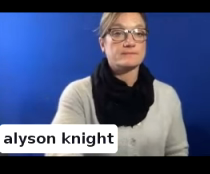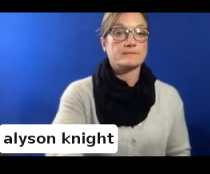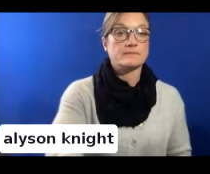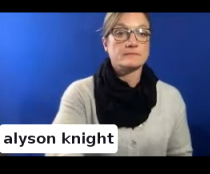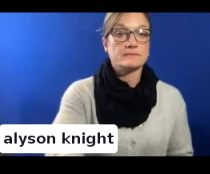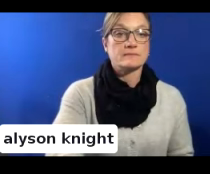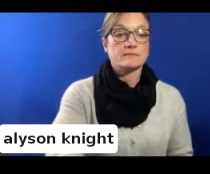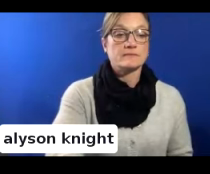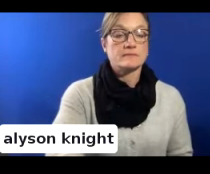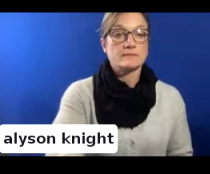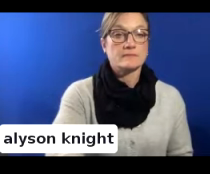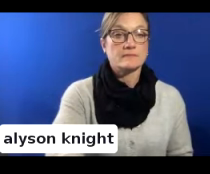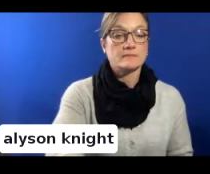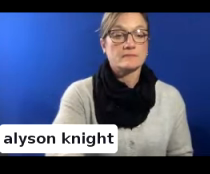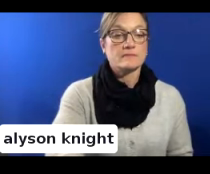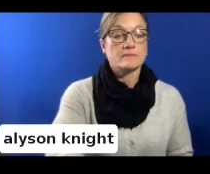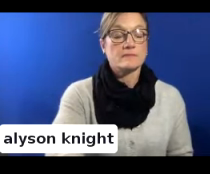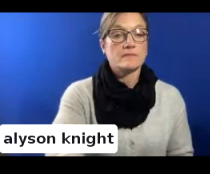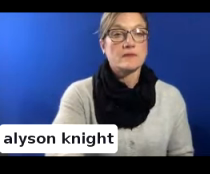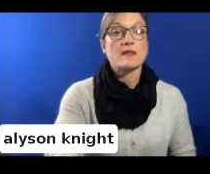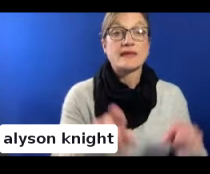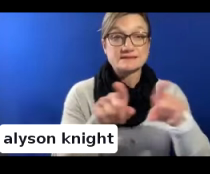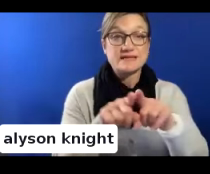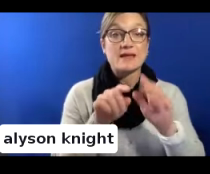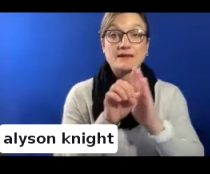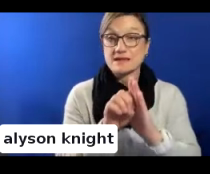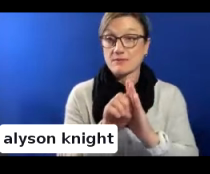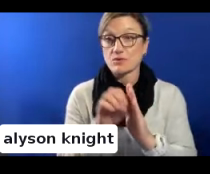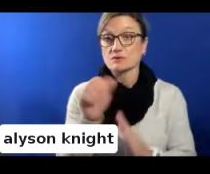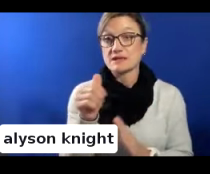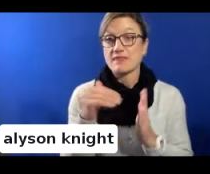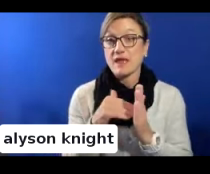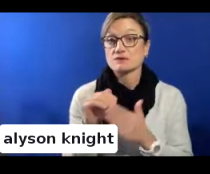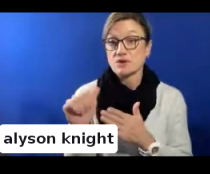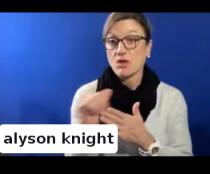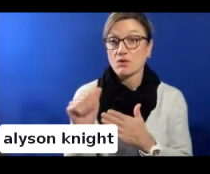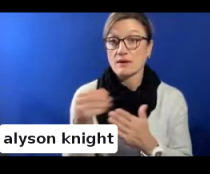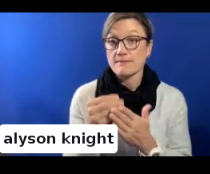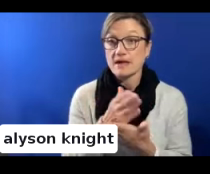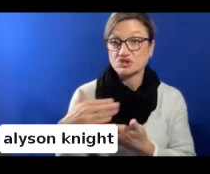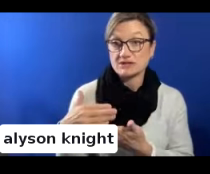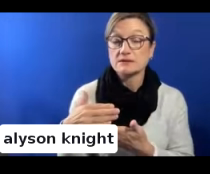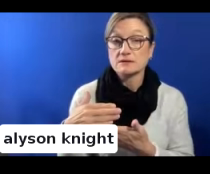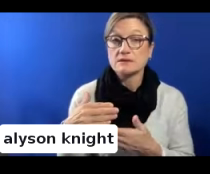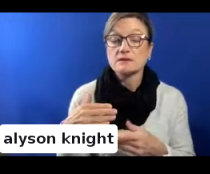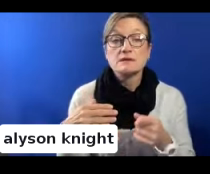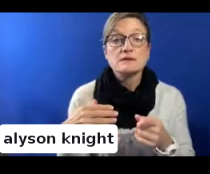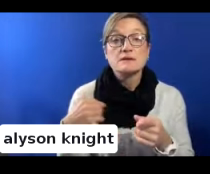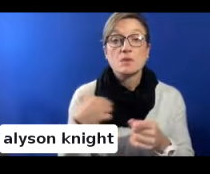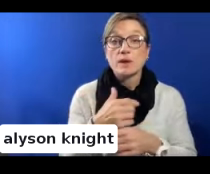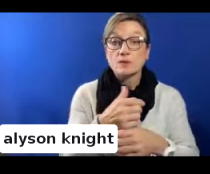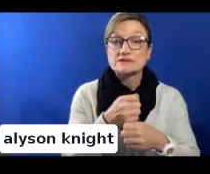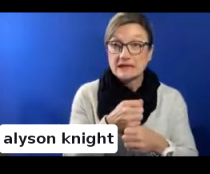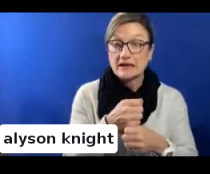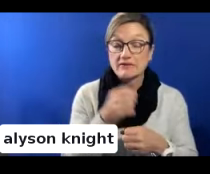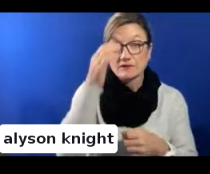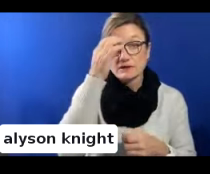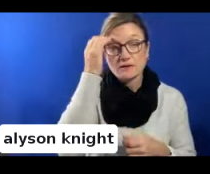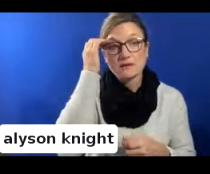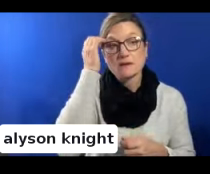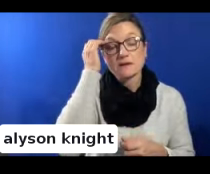In that same example, the $10,000 budget was received, because if that